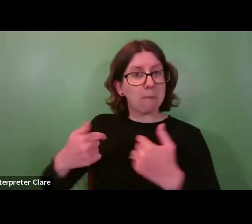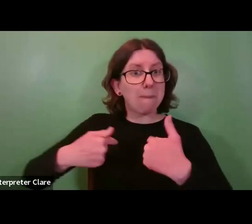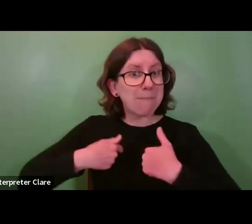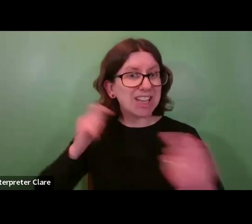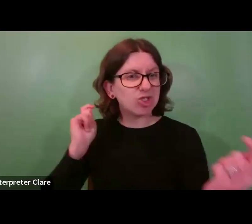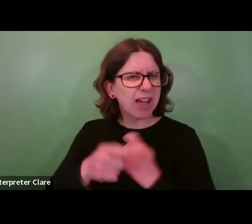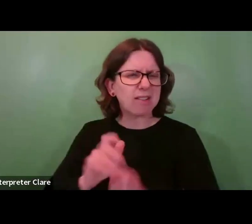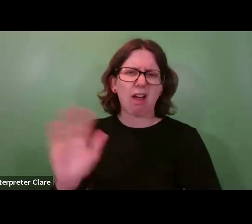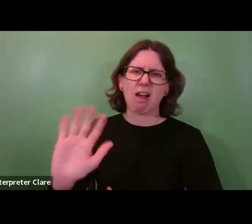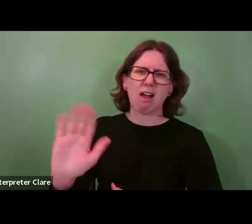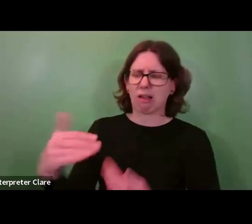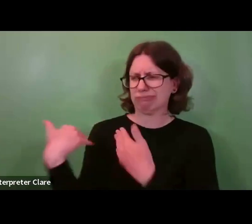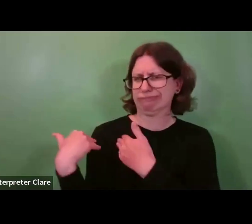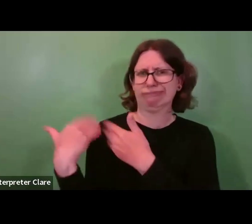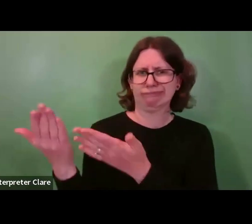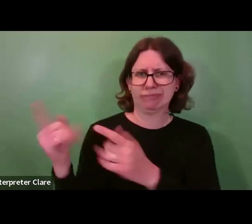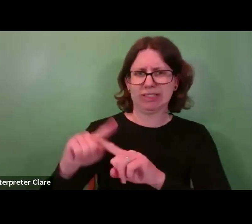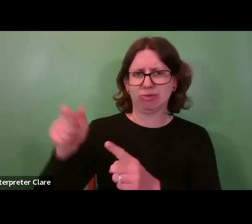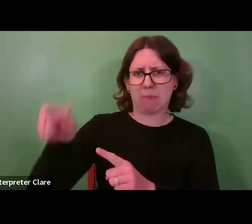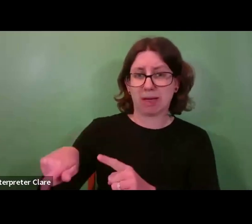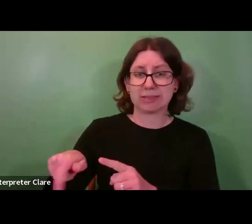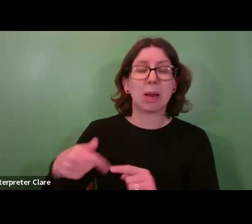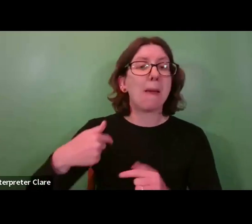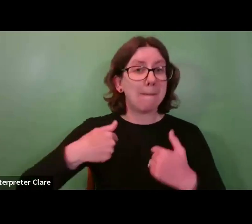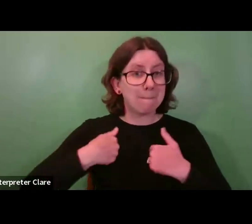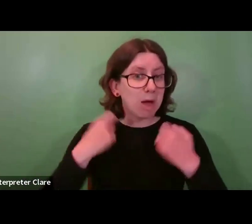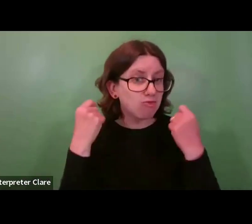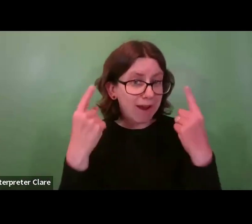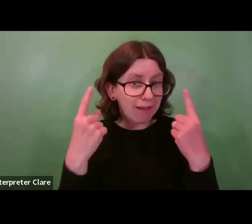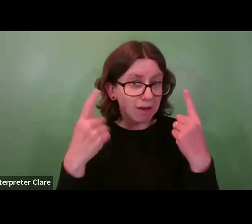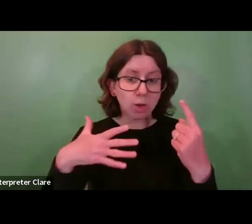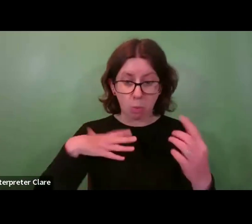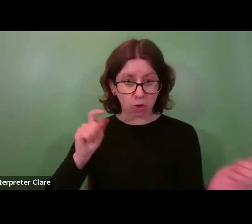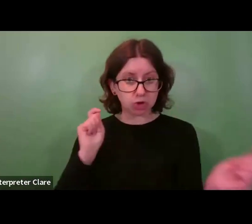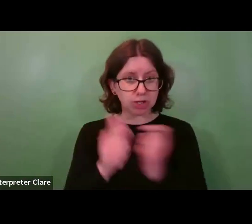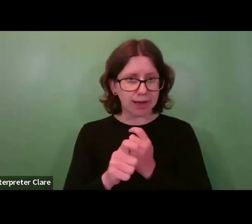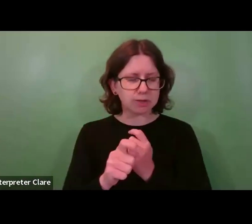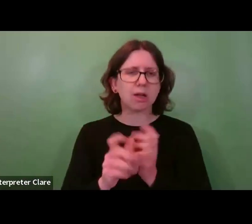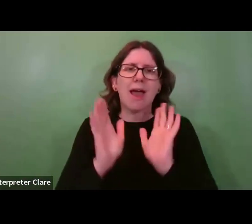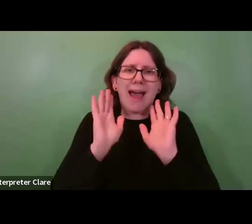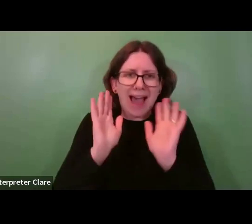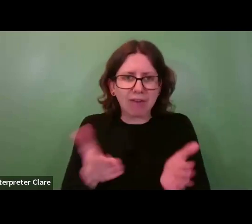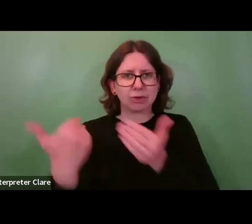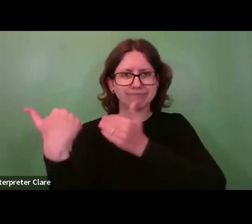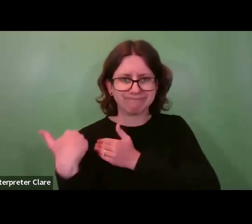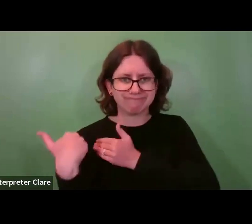And I decided that if you want things to change, you absolutely have to be in the room where the decisions are made,